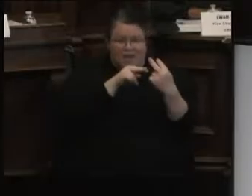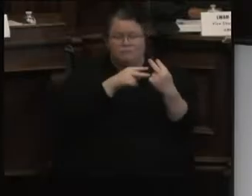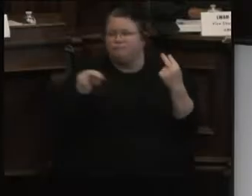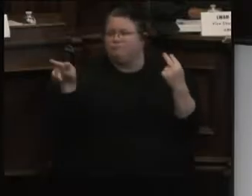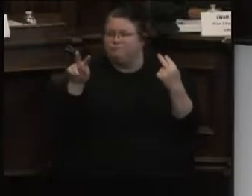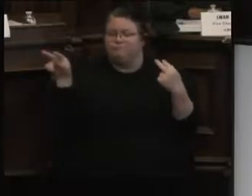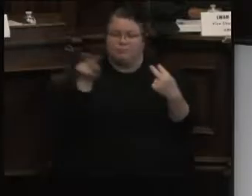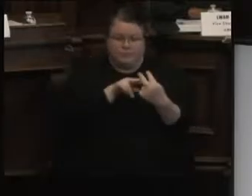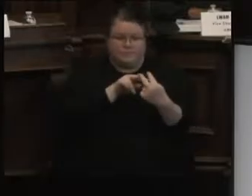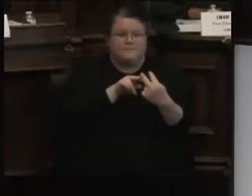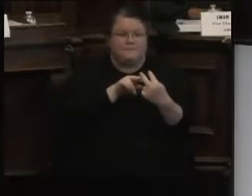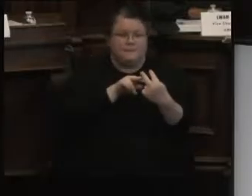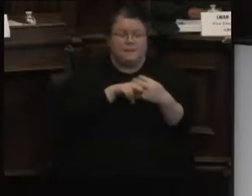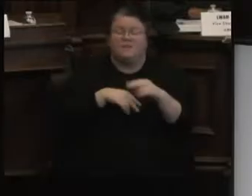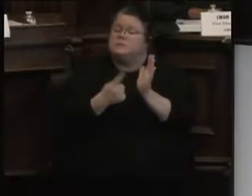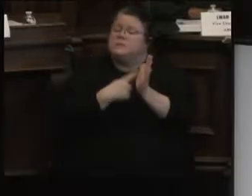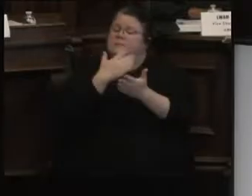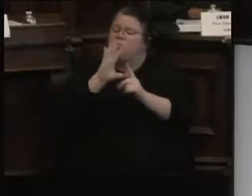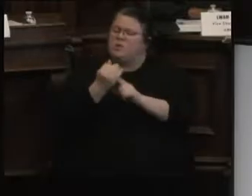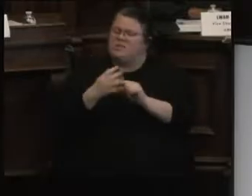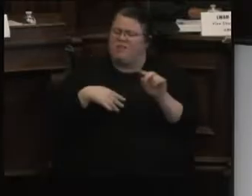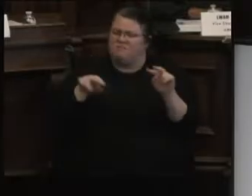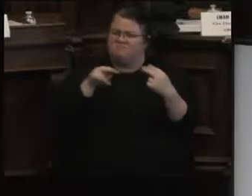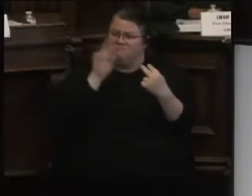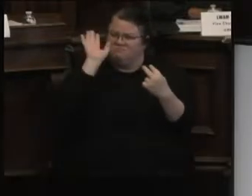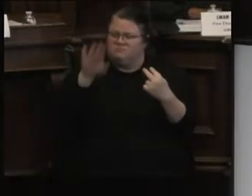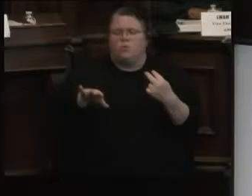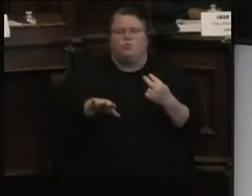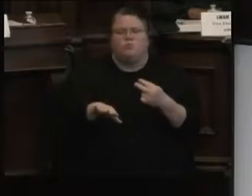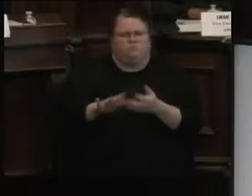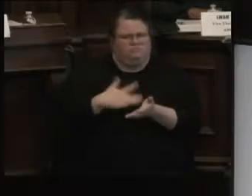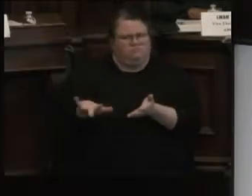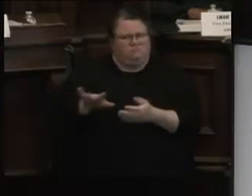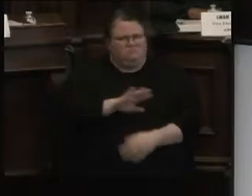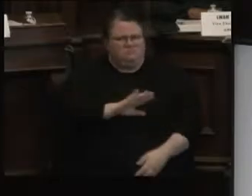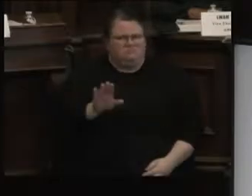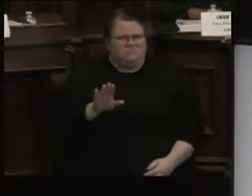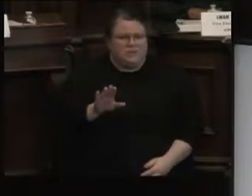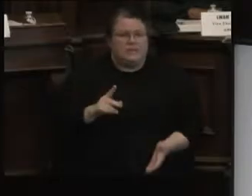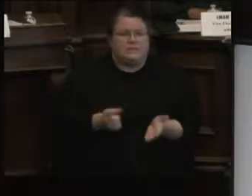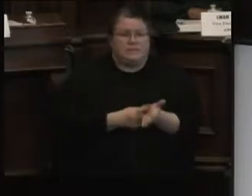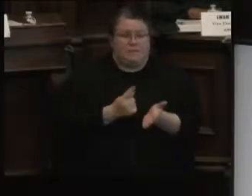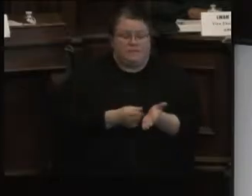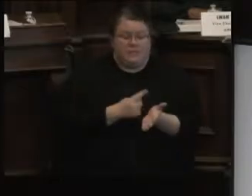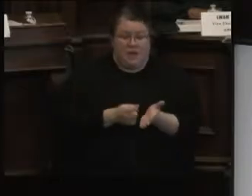when you have culture, eye